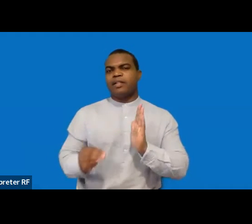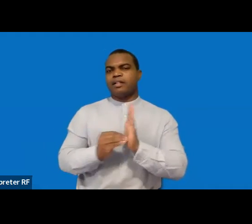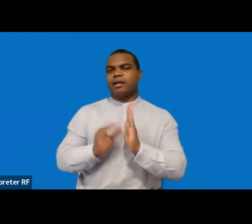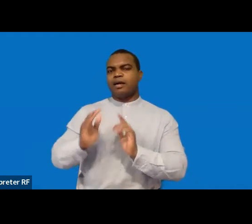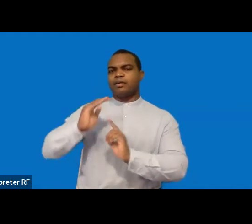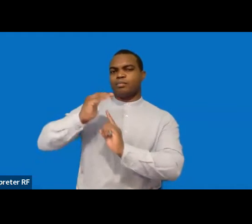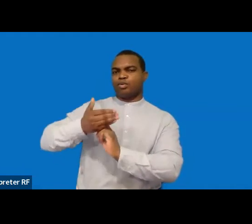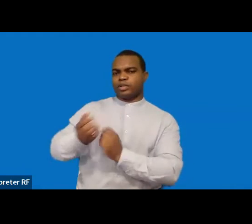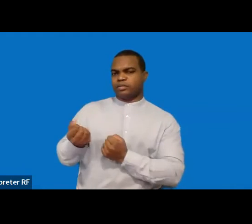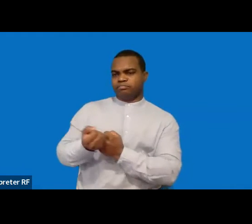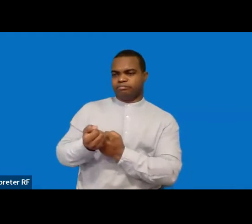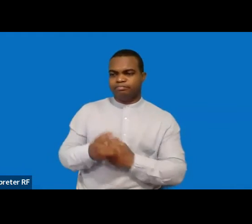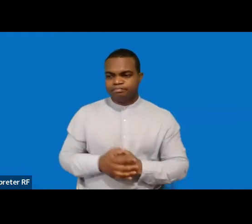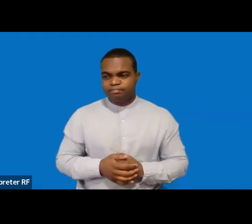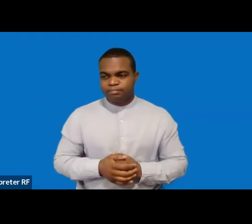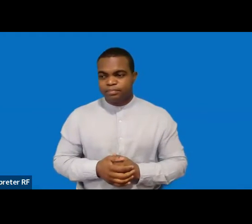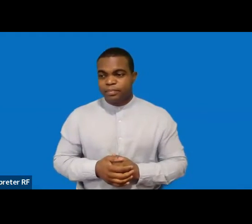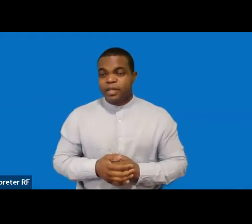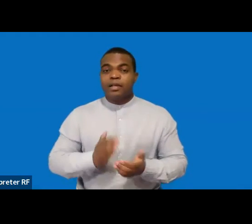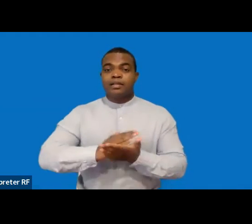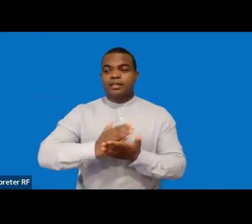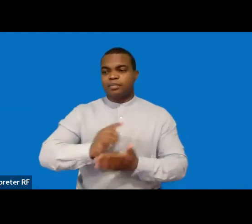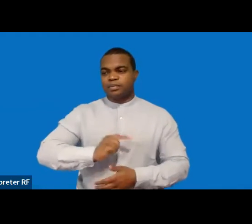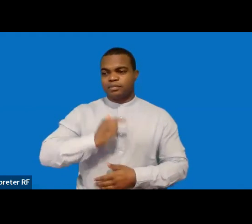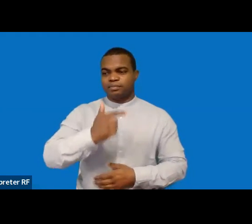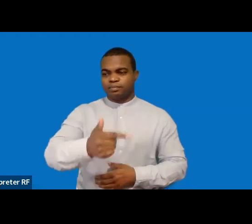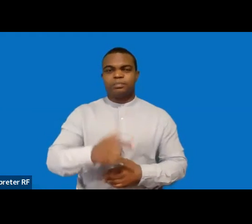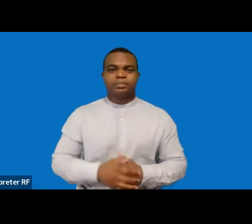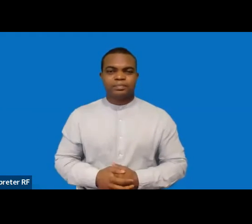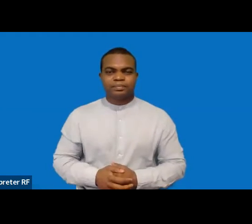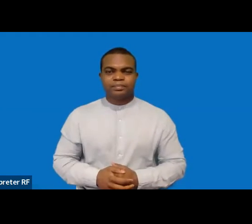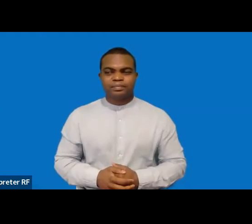This is one of the may types of laws that the EU has at its disposal